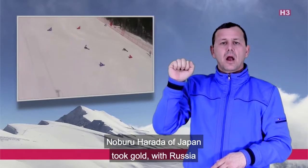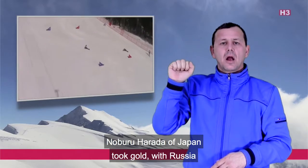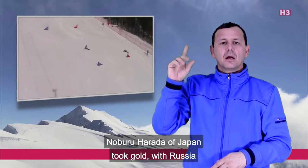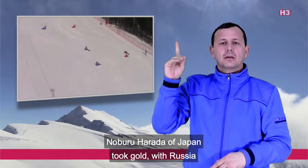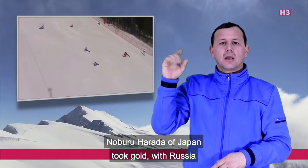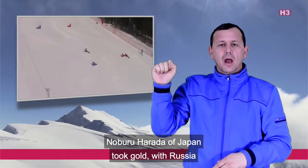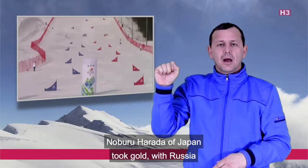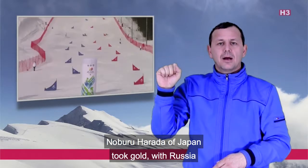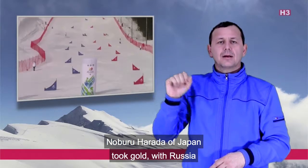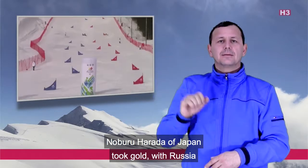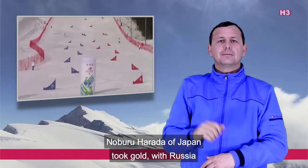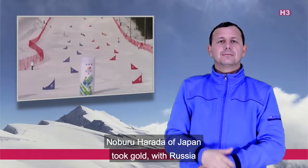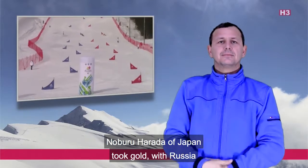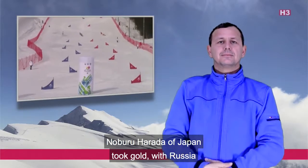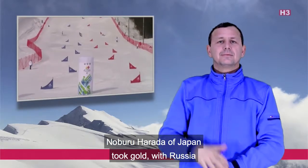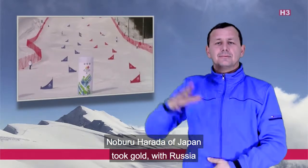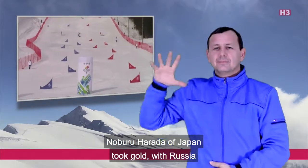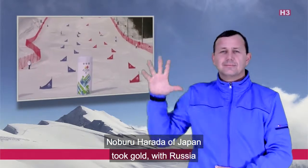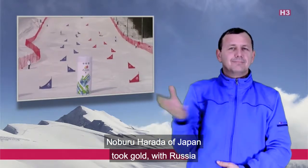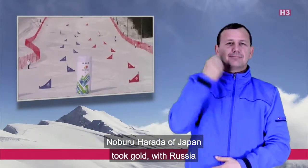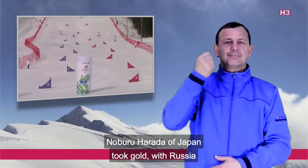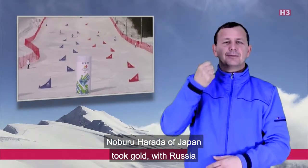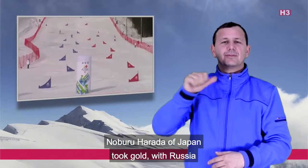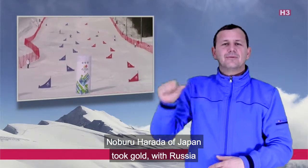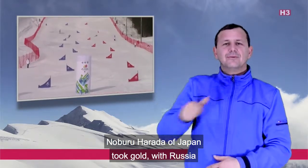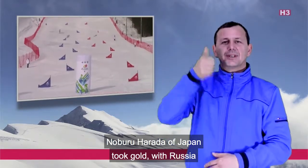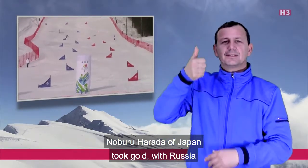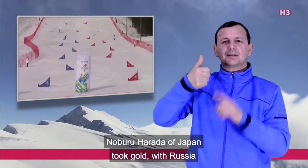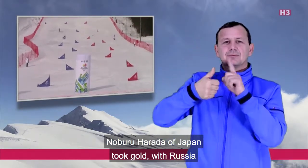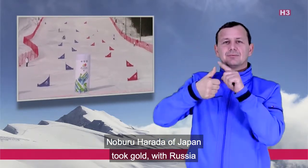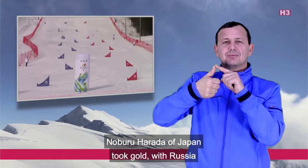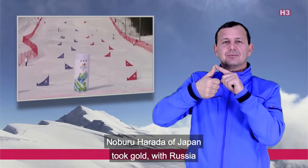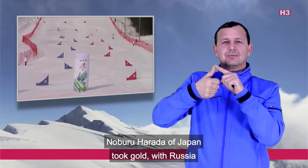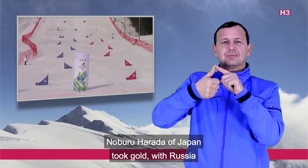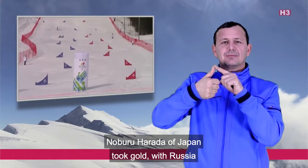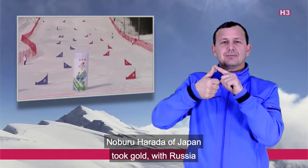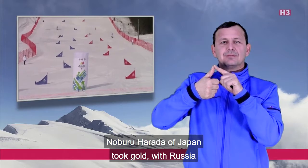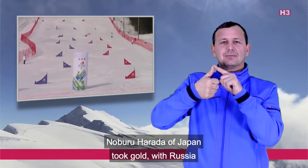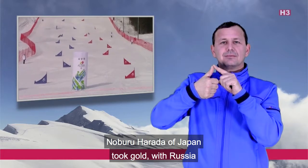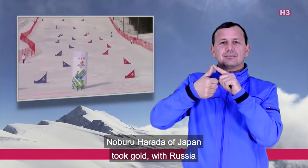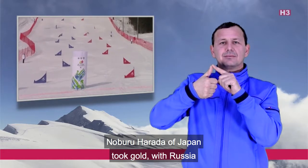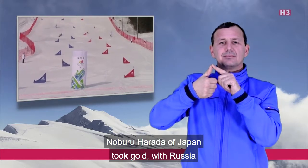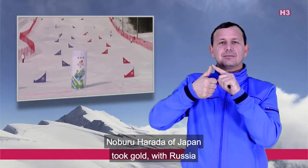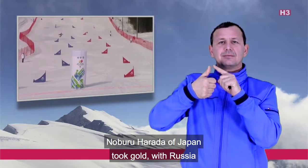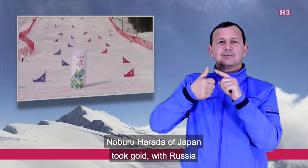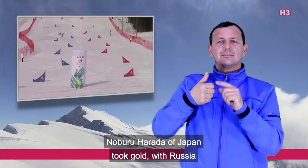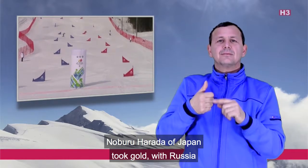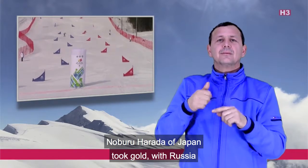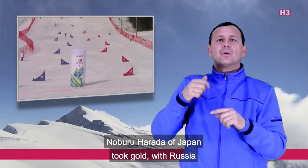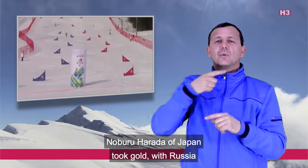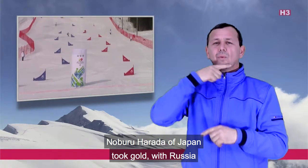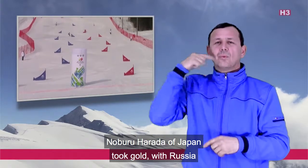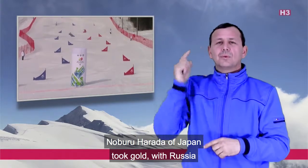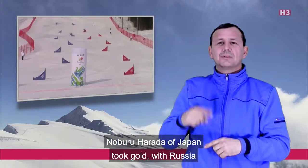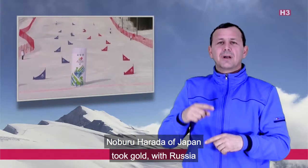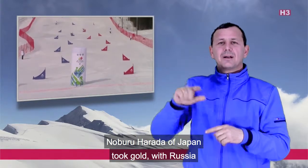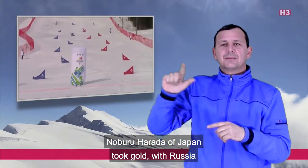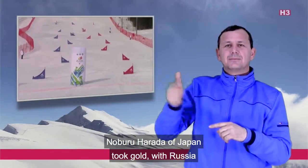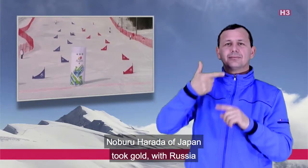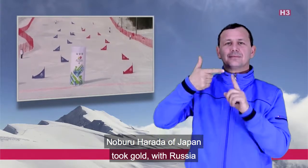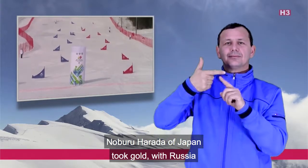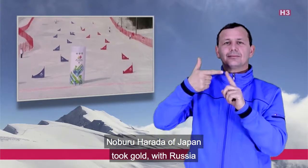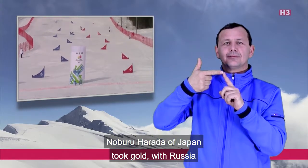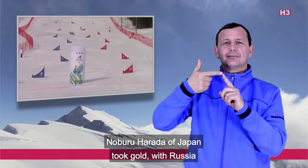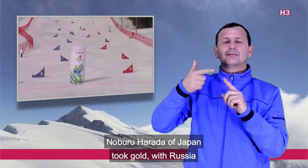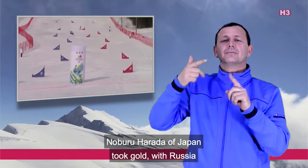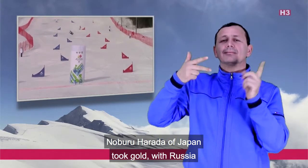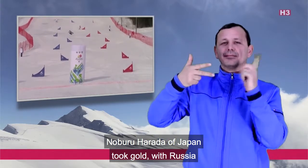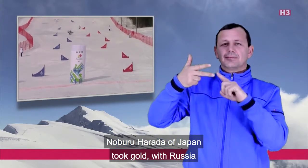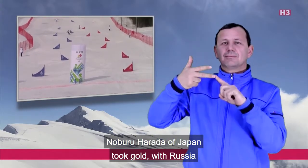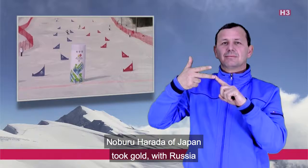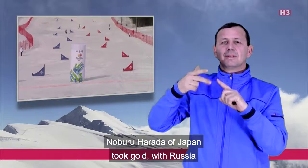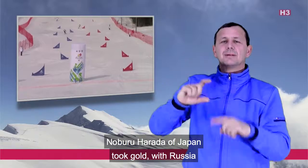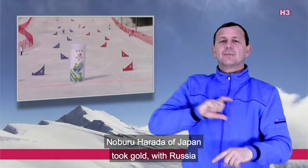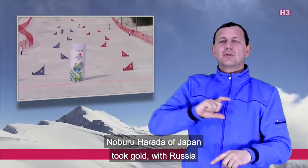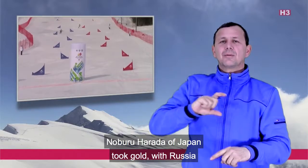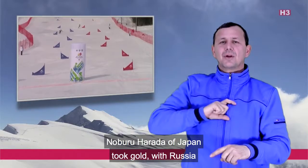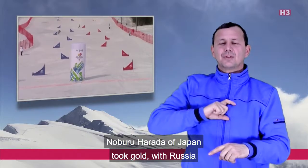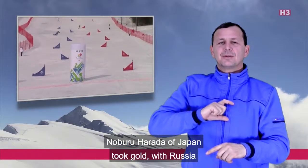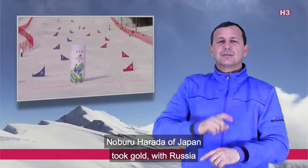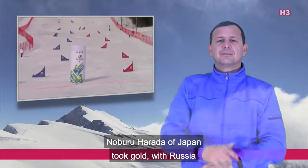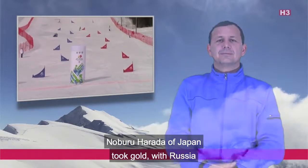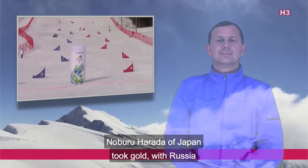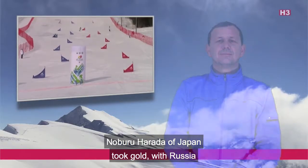Noburu Harada of Japan took gold, with Russia